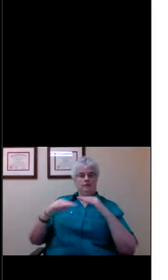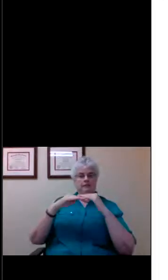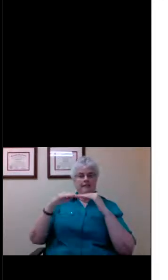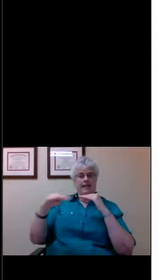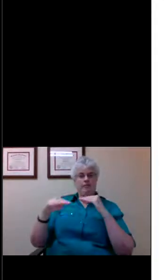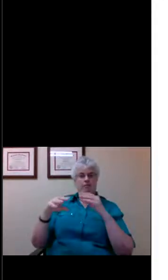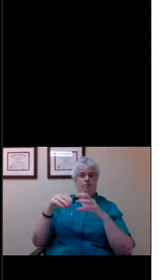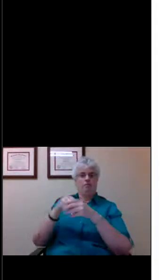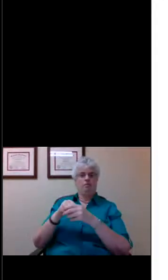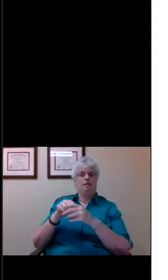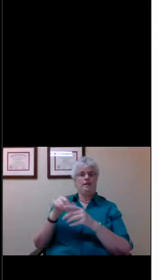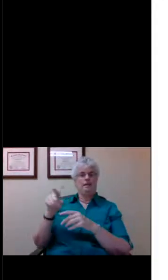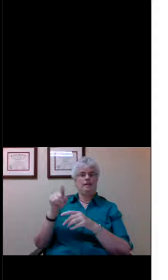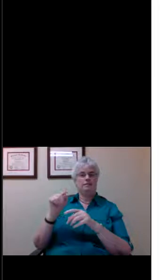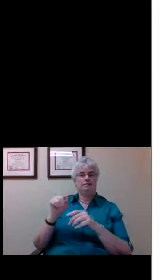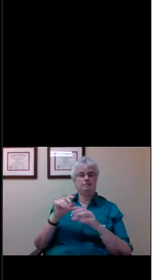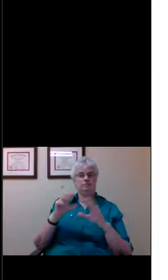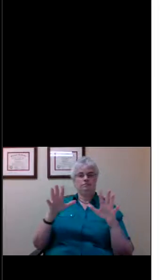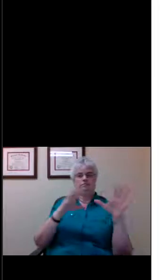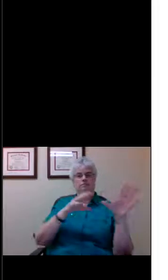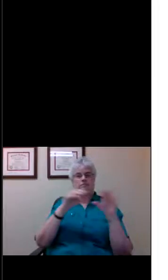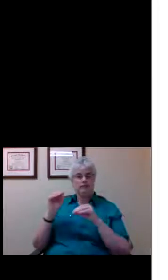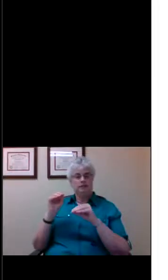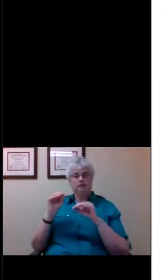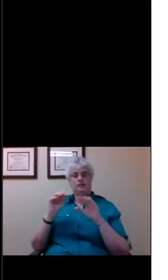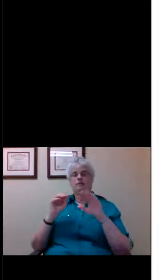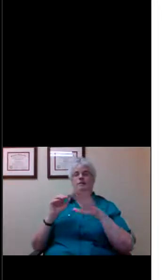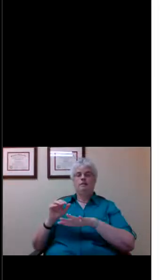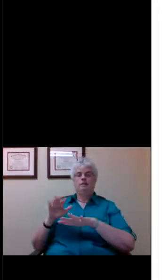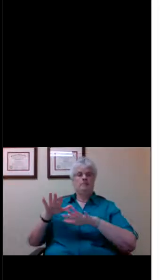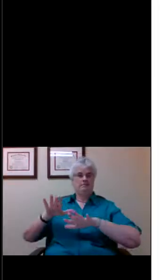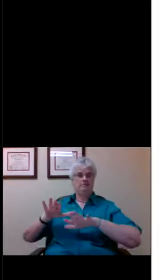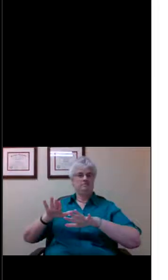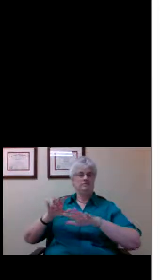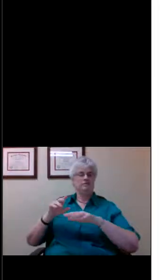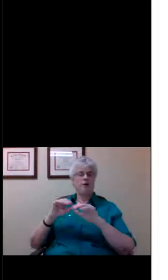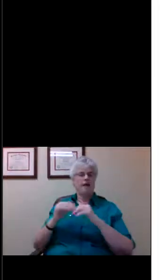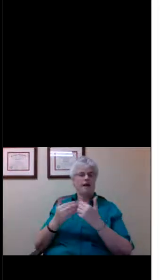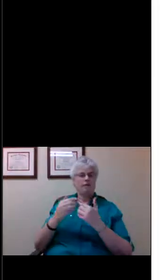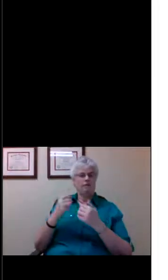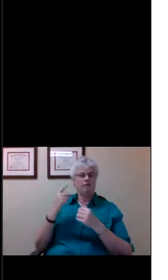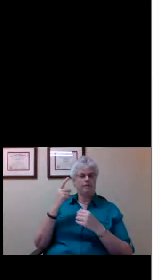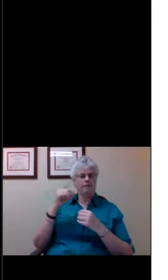are in a safe, stable environment and that they are out of harm's way -